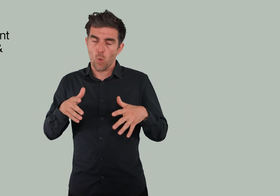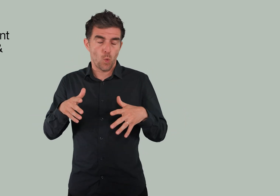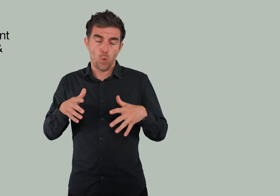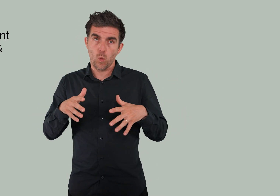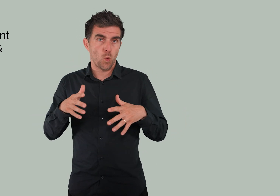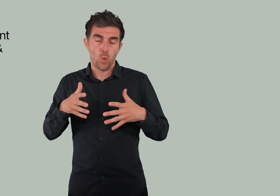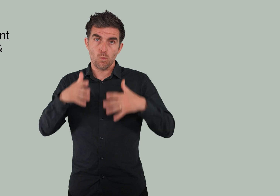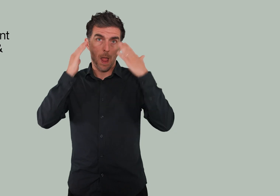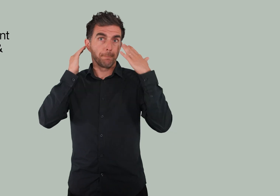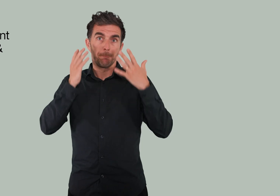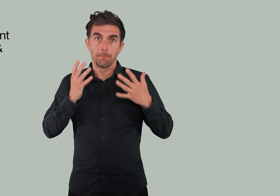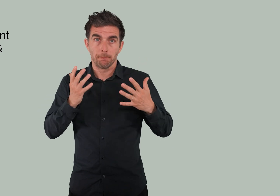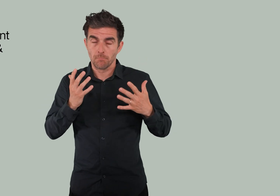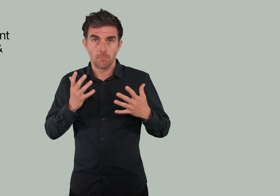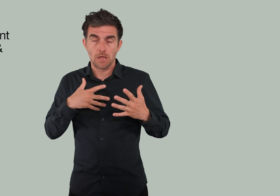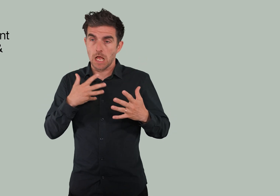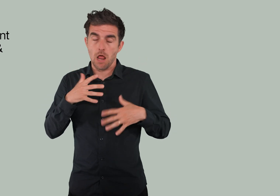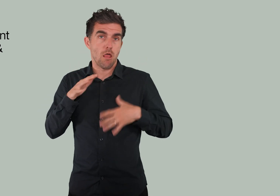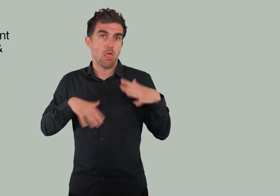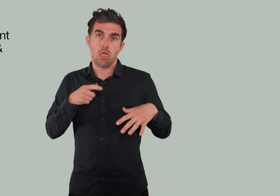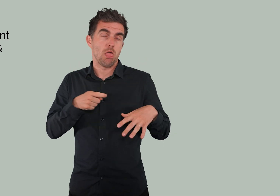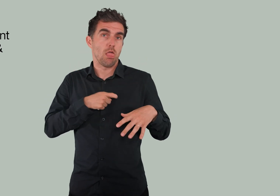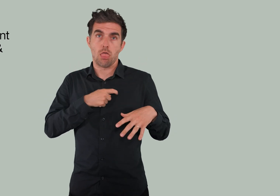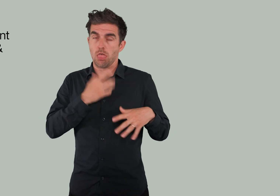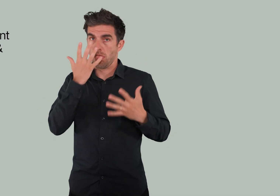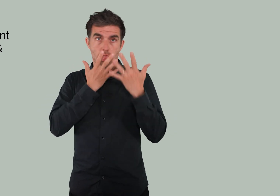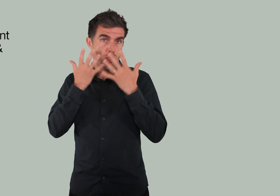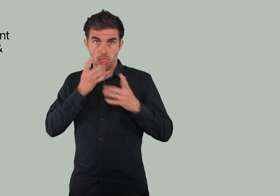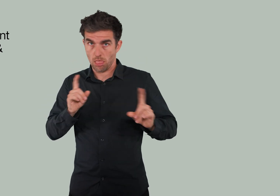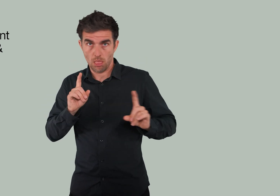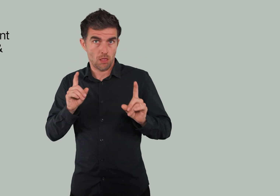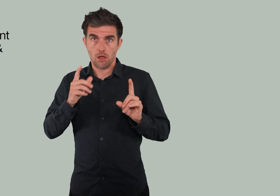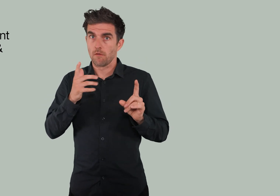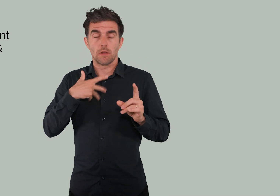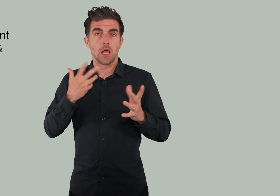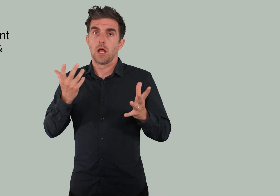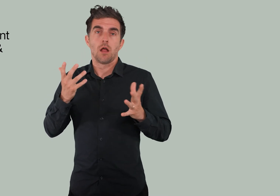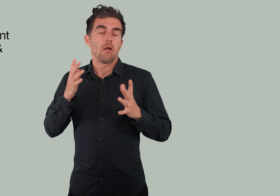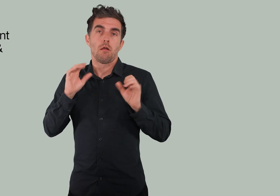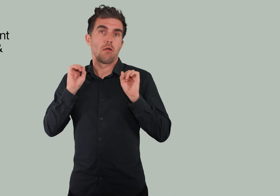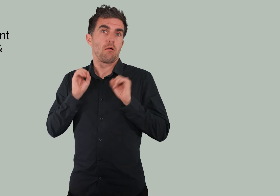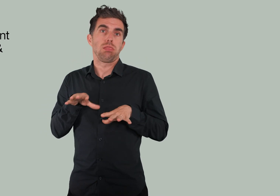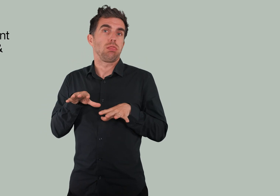can be overwhelming, “daunting to start and draining to complete”